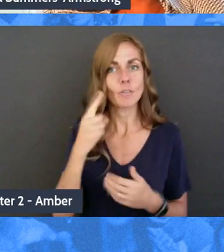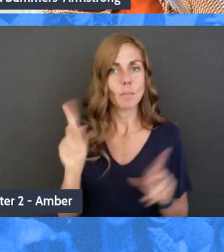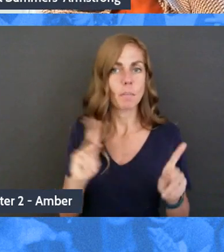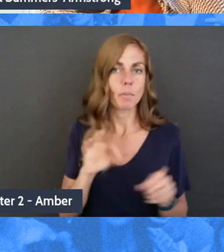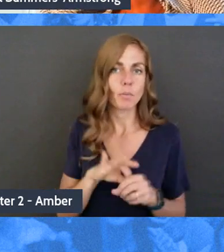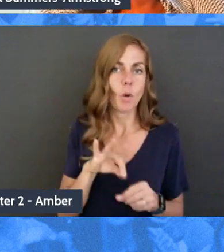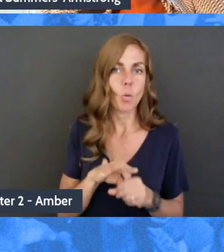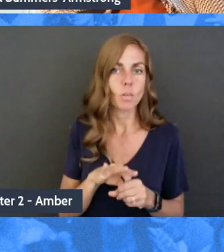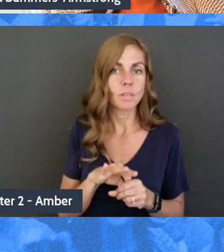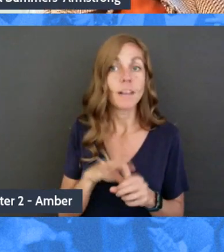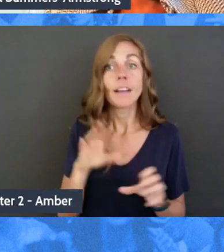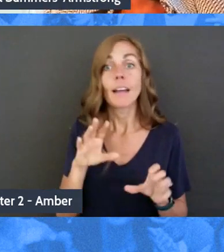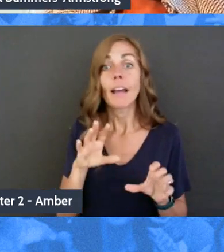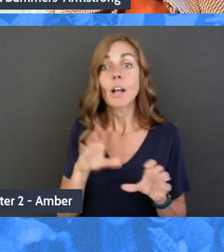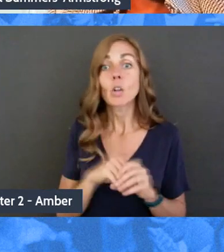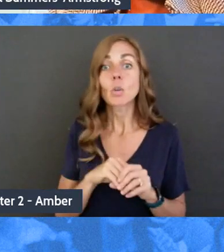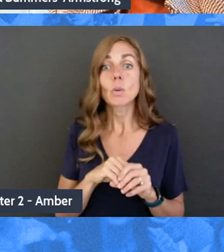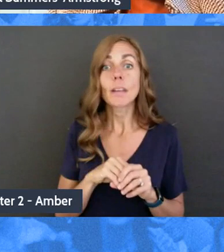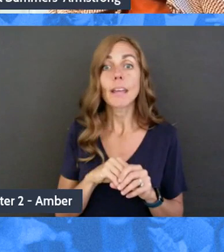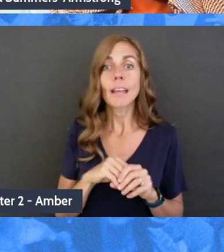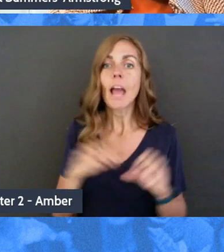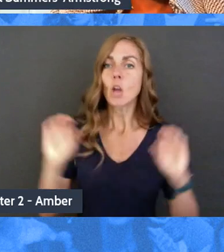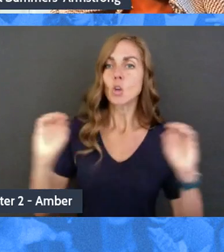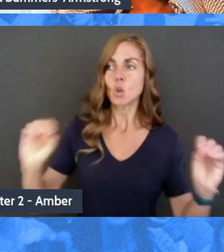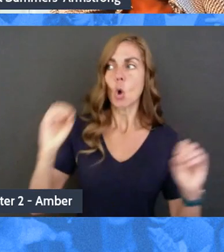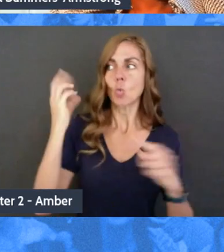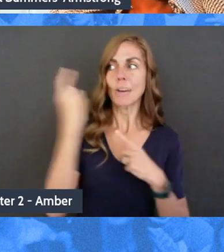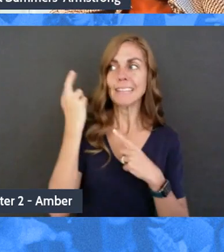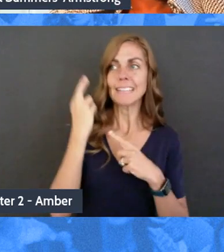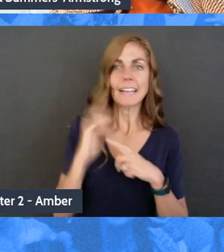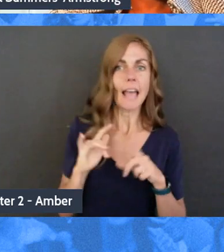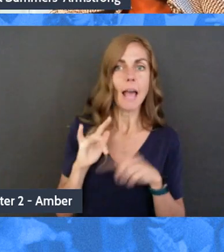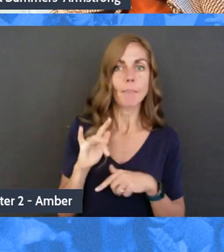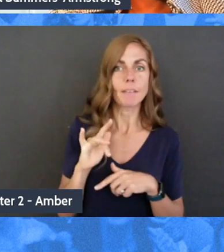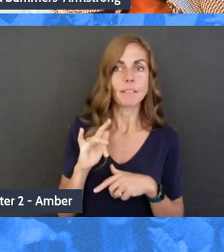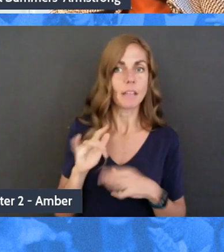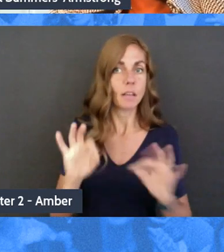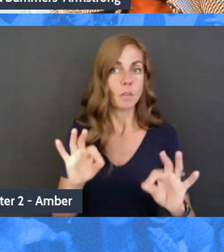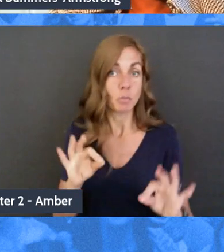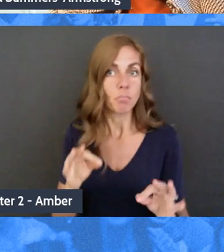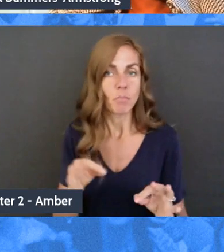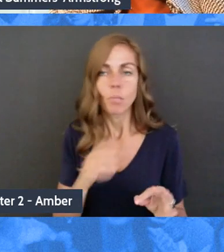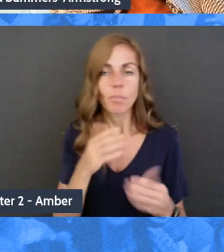including no reason absentee, which we did not have prior to that. And so now that we've got these tools,